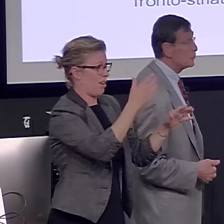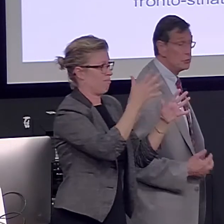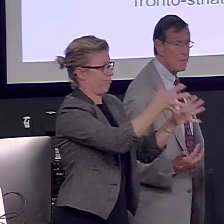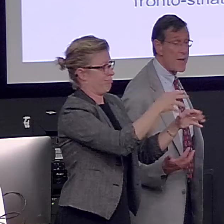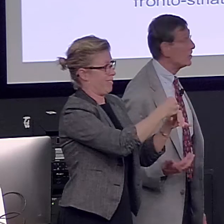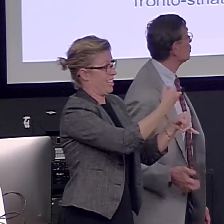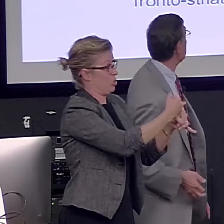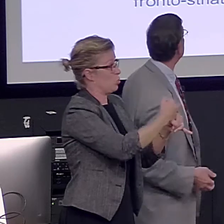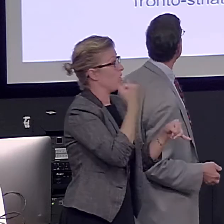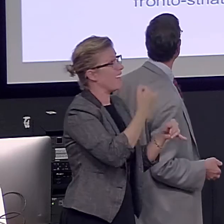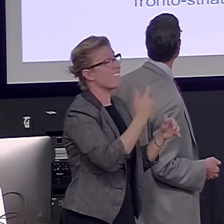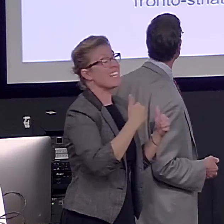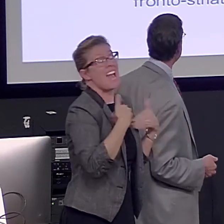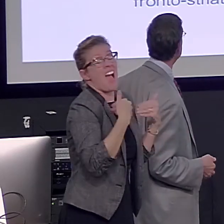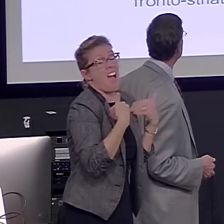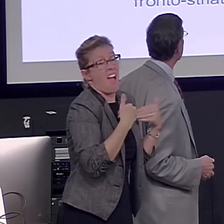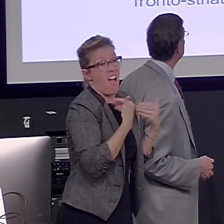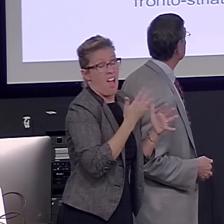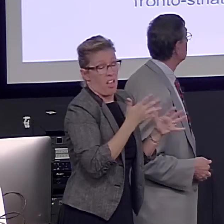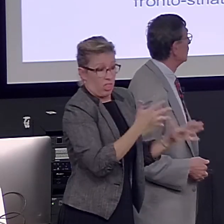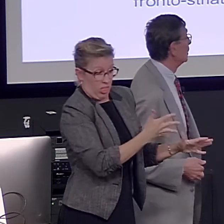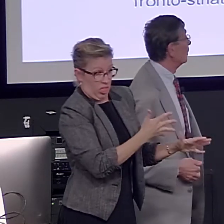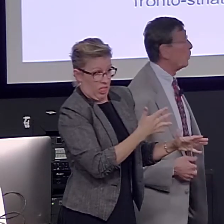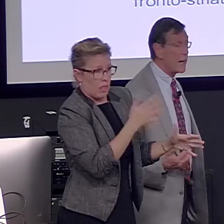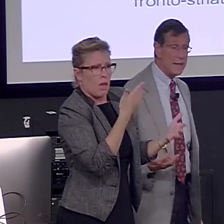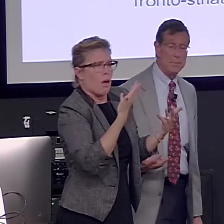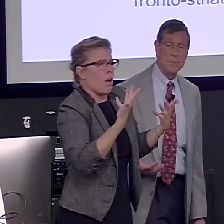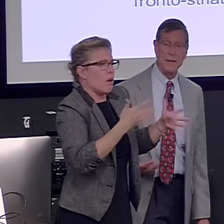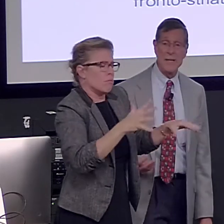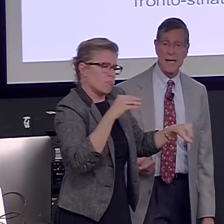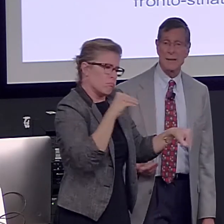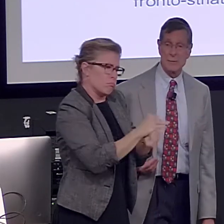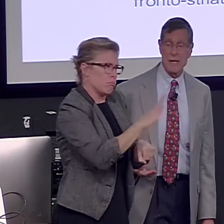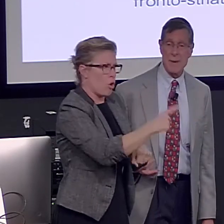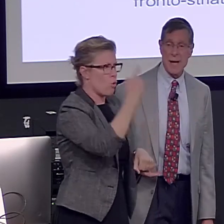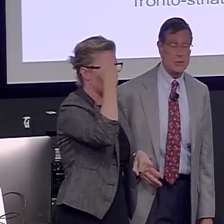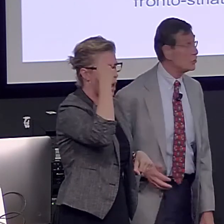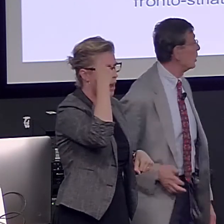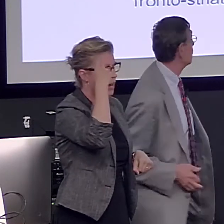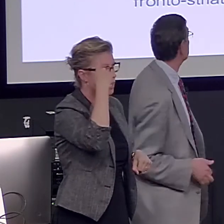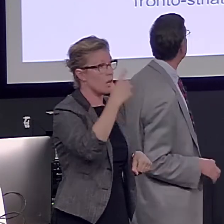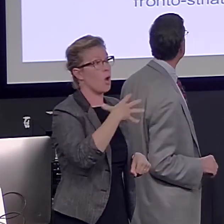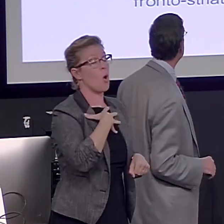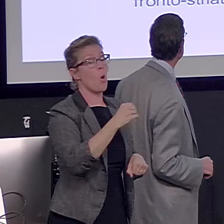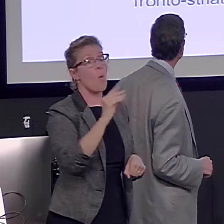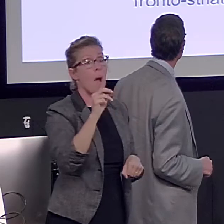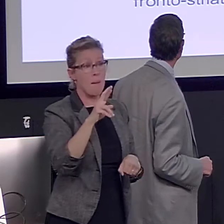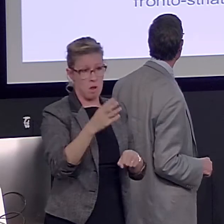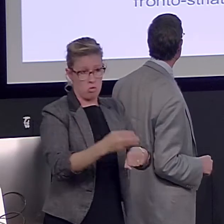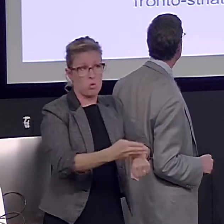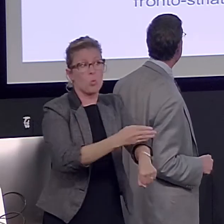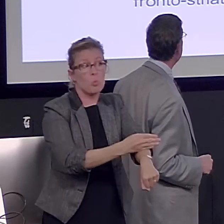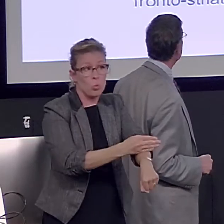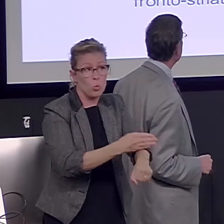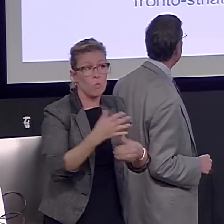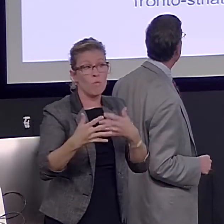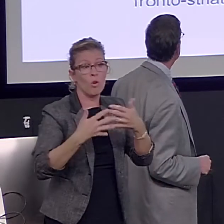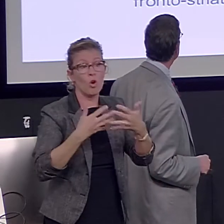to dramatic changes in brain structure, white but not gray matter showed improvement with family care.